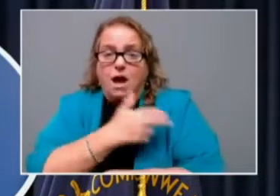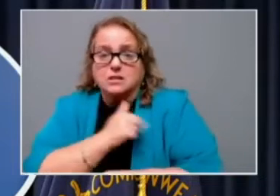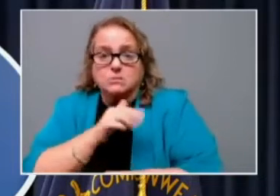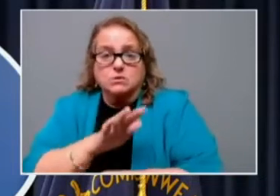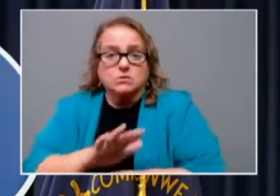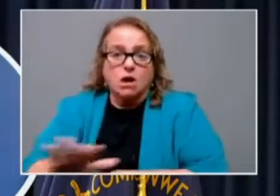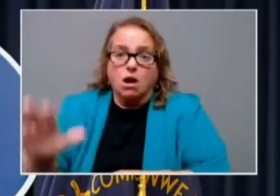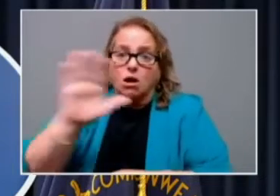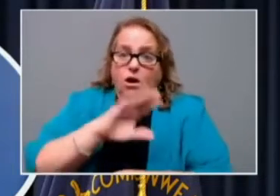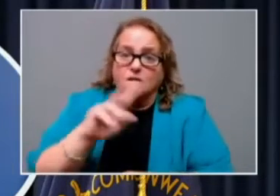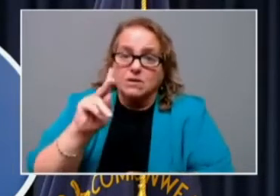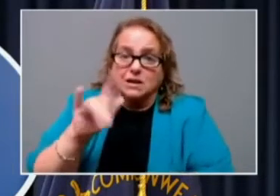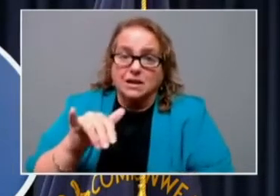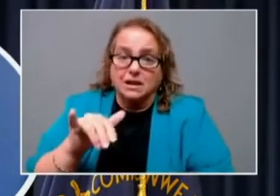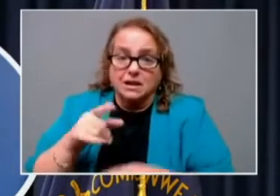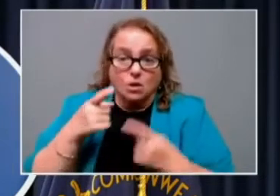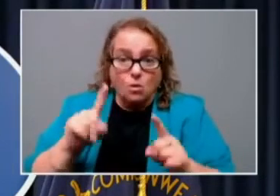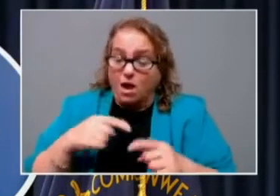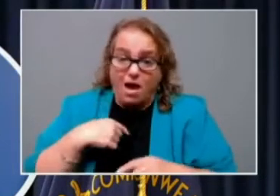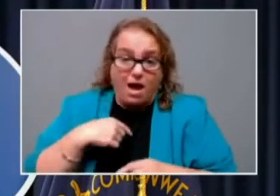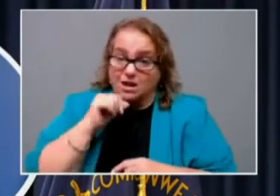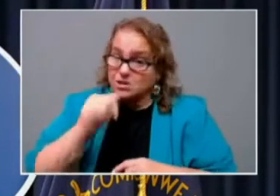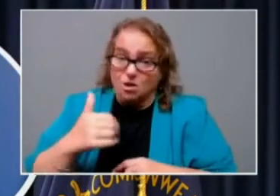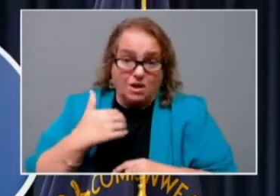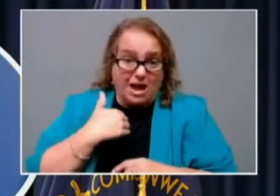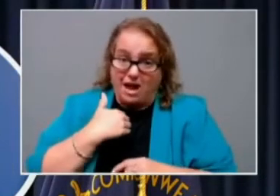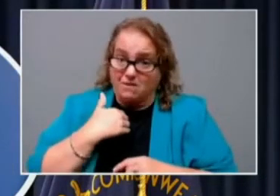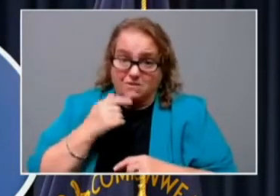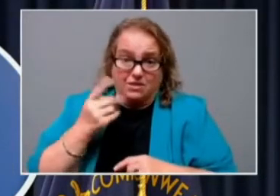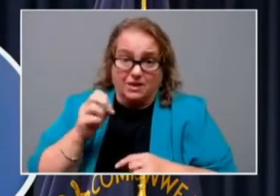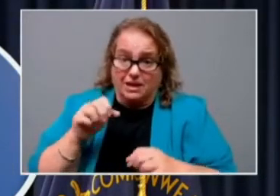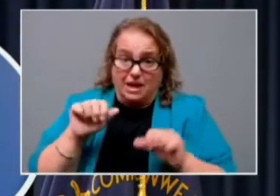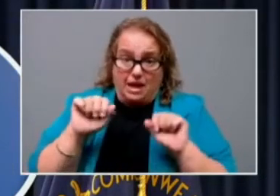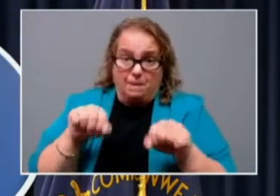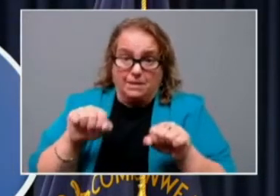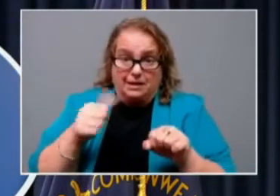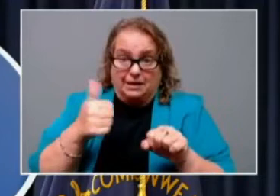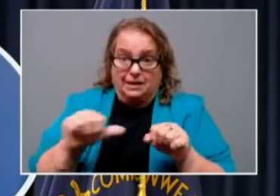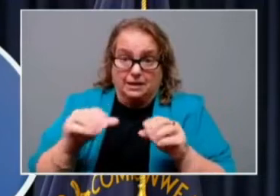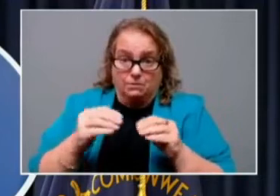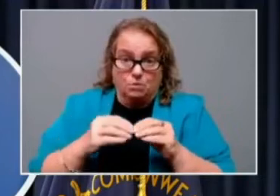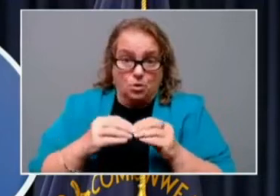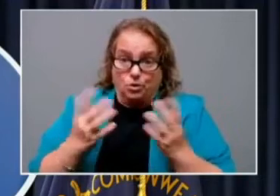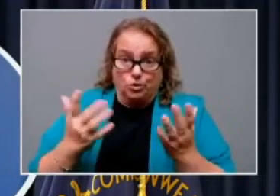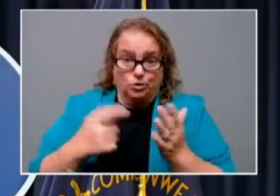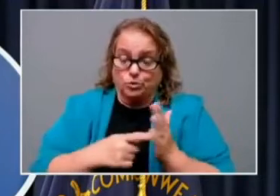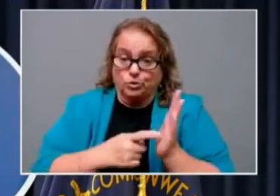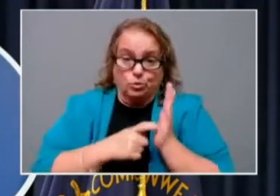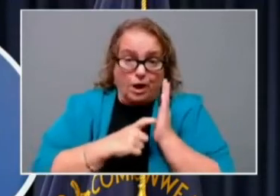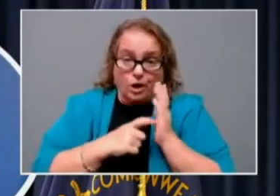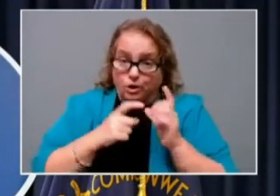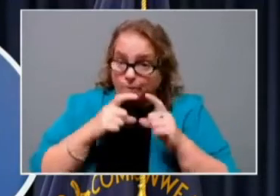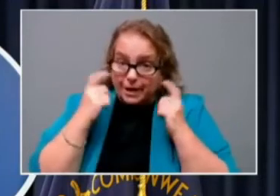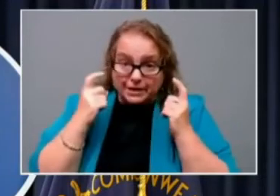don't have the ability anymore to, to require masking indoors across Kentucky.